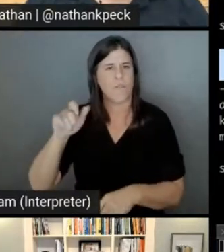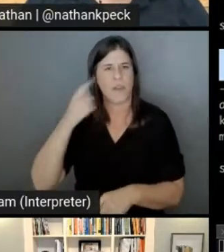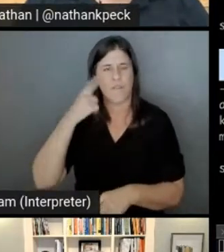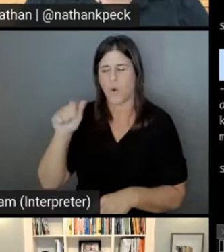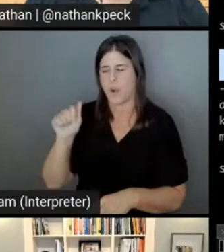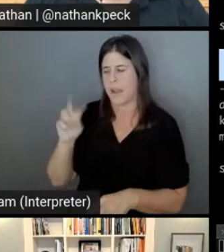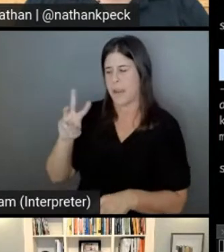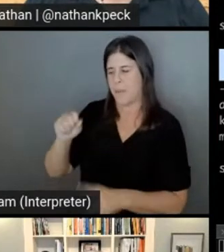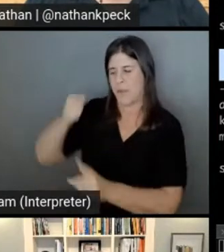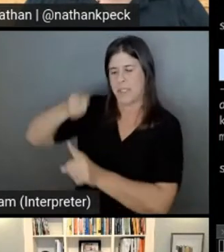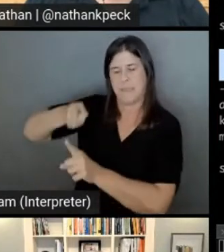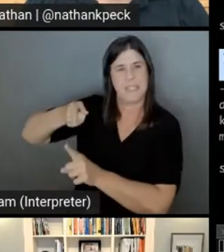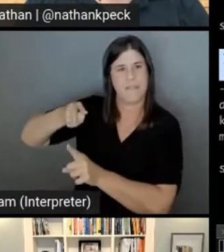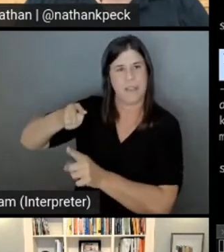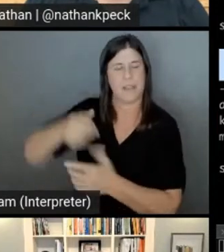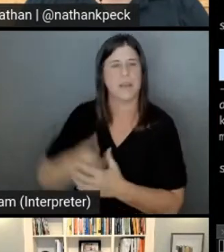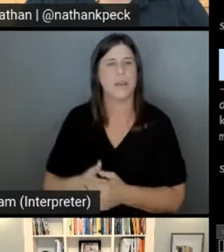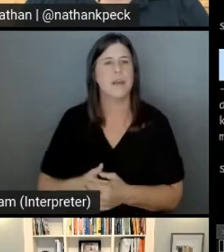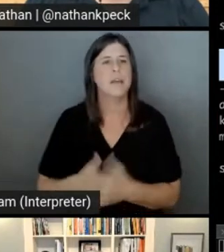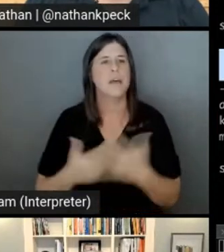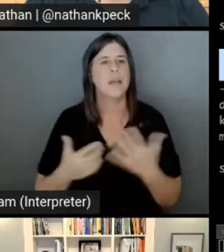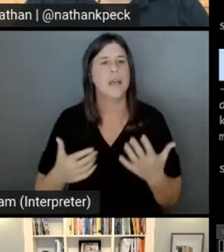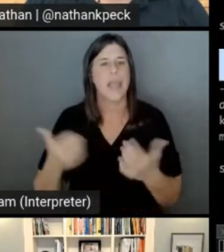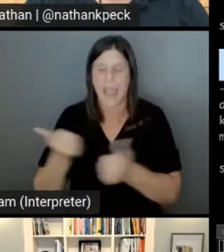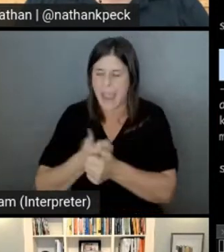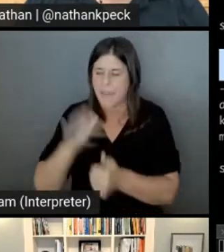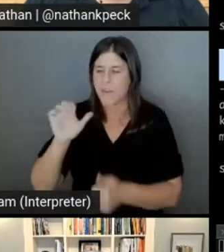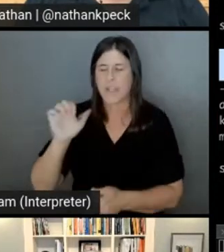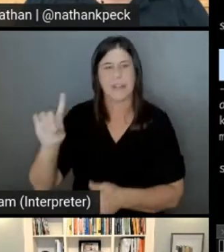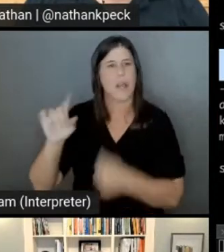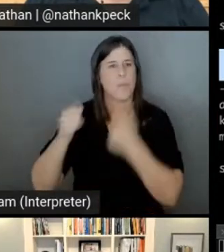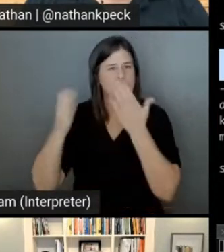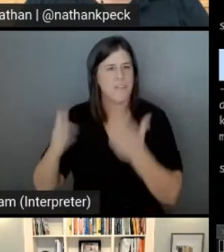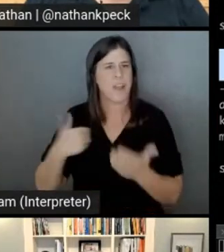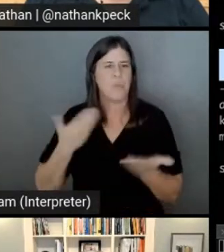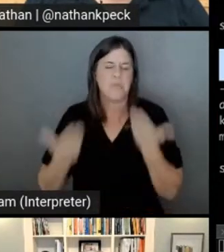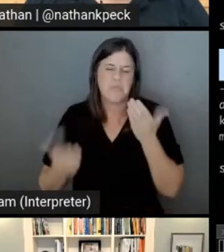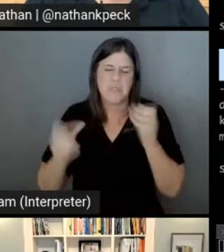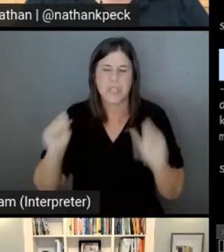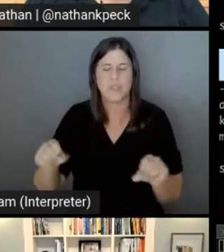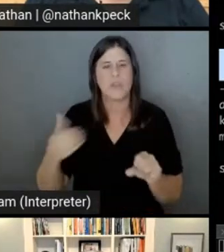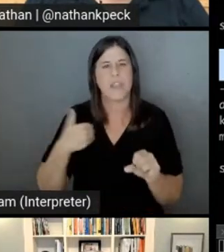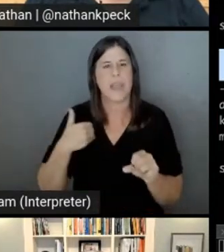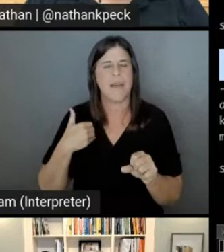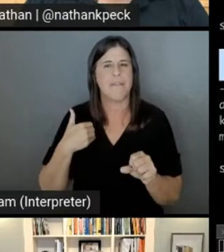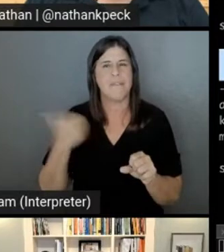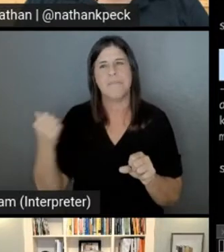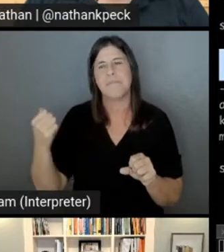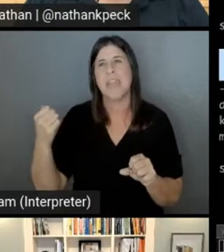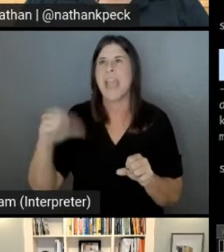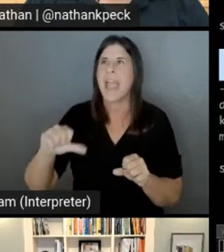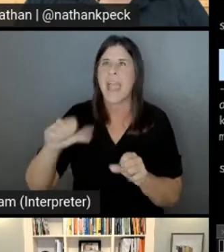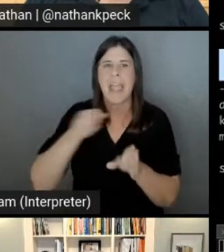So, every cloud provider will have potentially any fields that make sense for that provider.